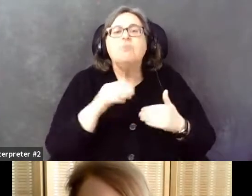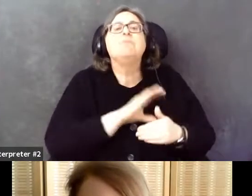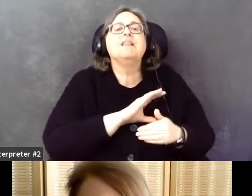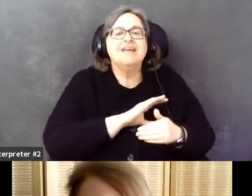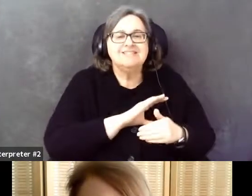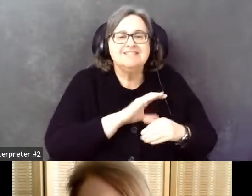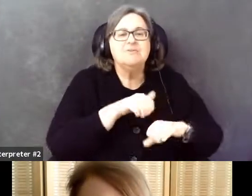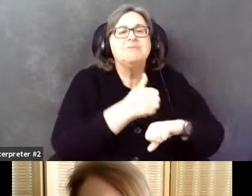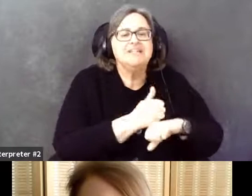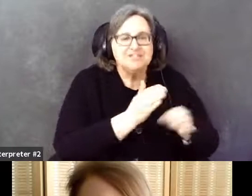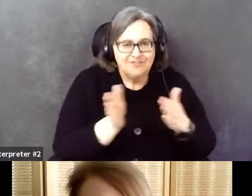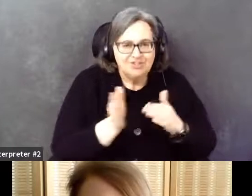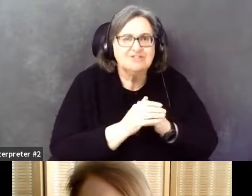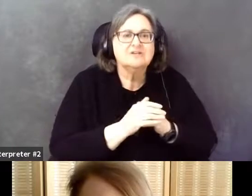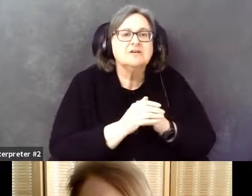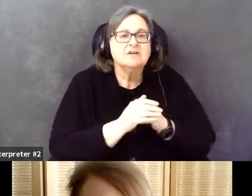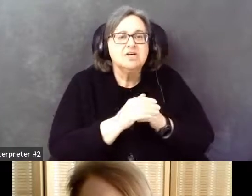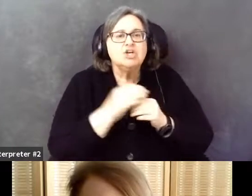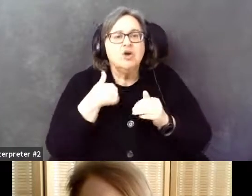and prosecutors often defense in courts